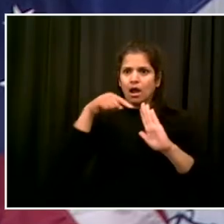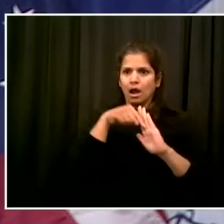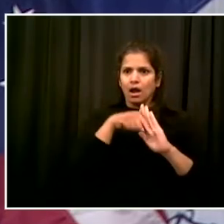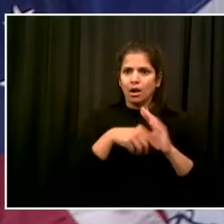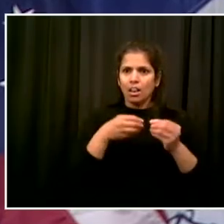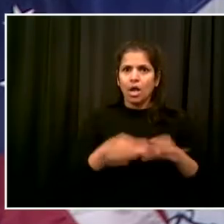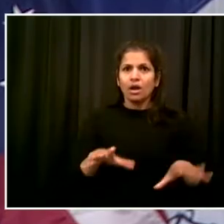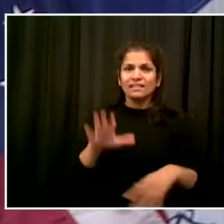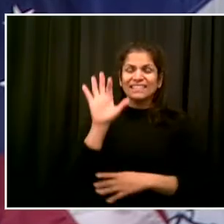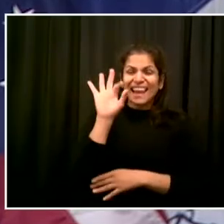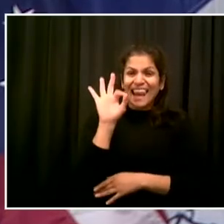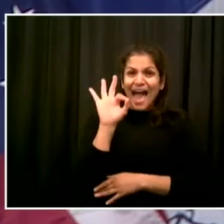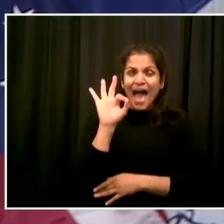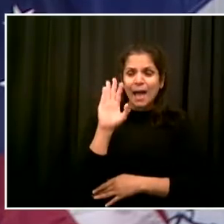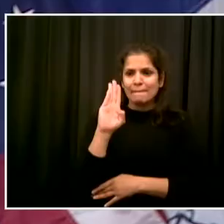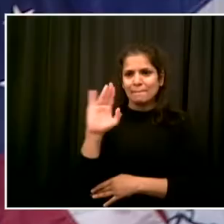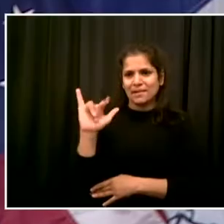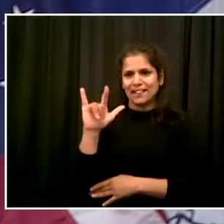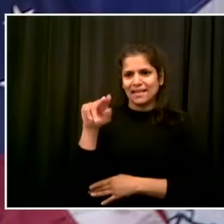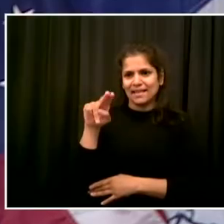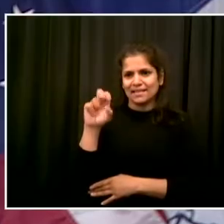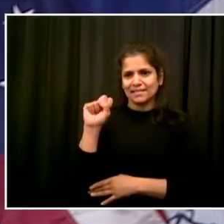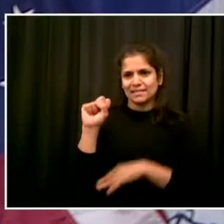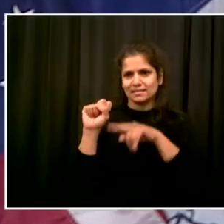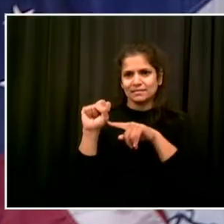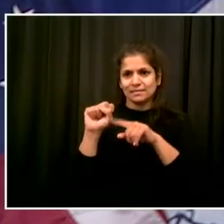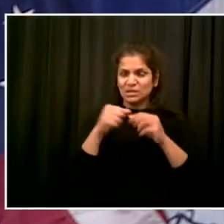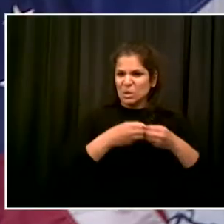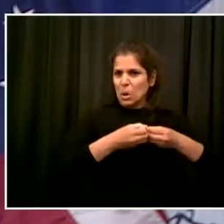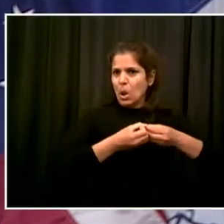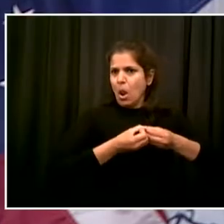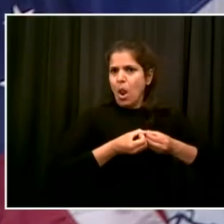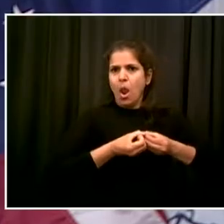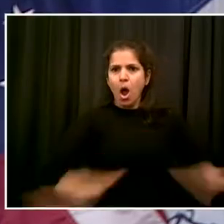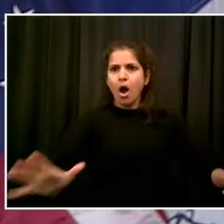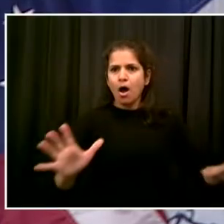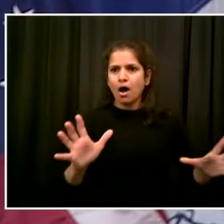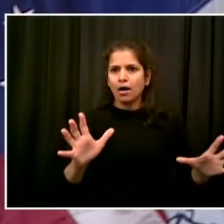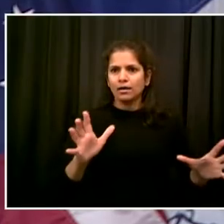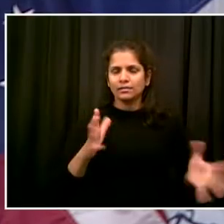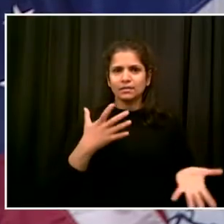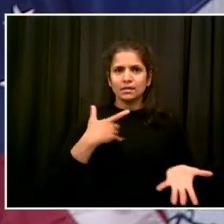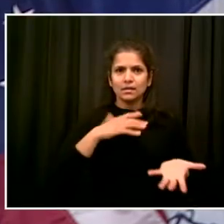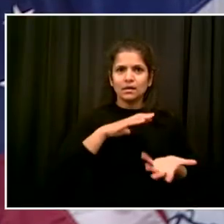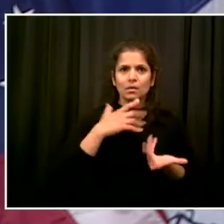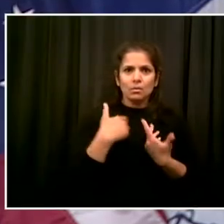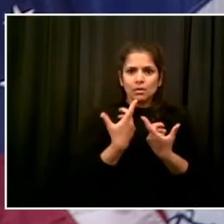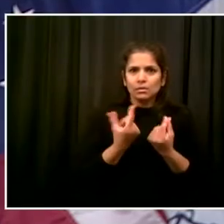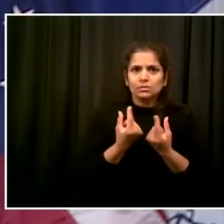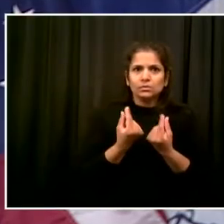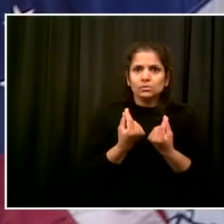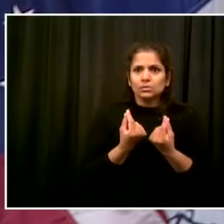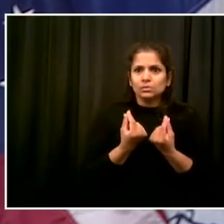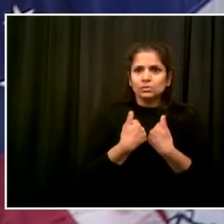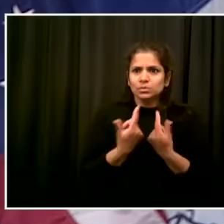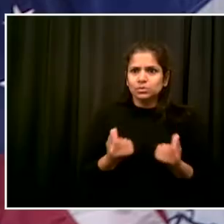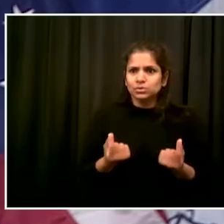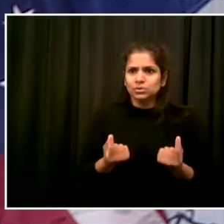WE ARE IN FACT SEEING LOST REVENUE GROW AT 9 BLILION BETWEEN THIS